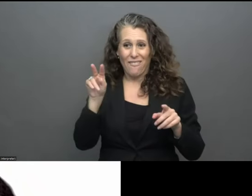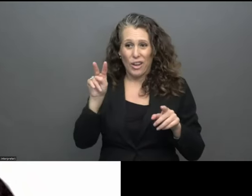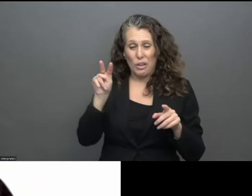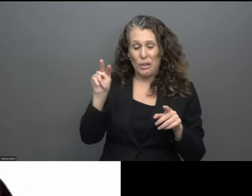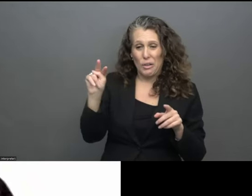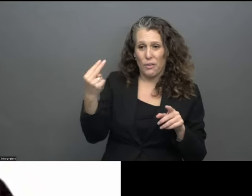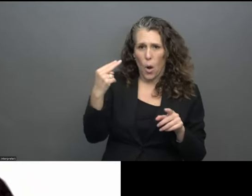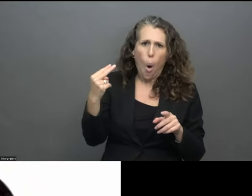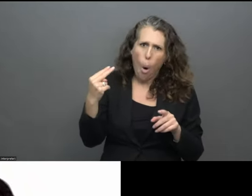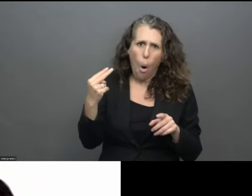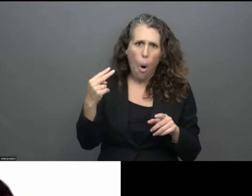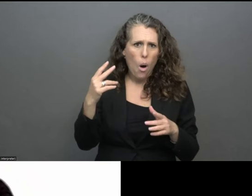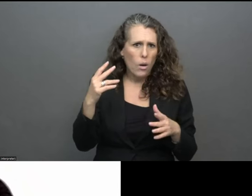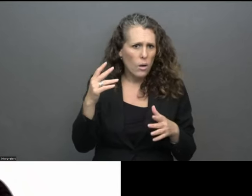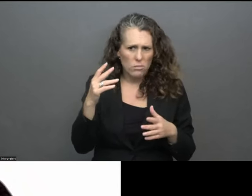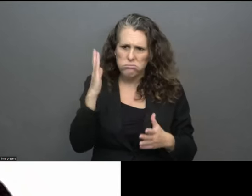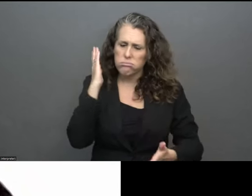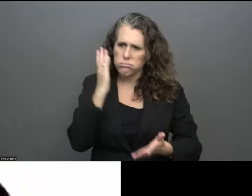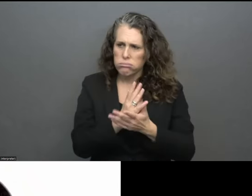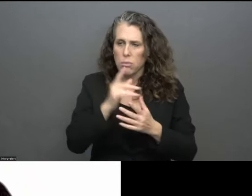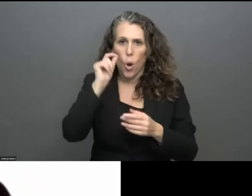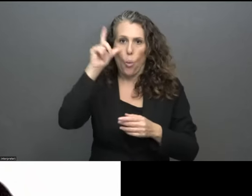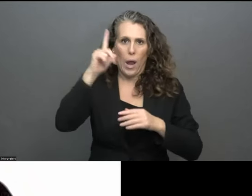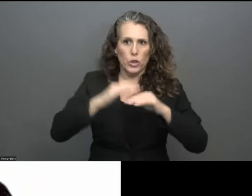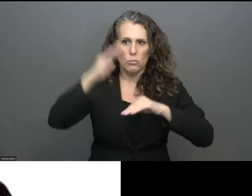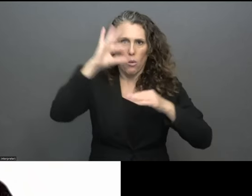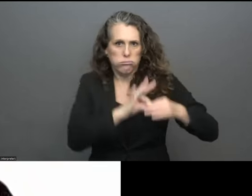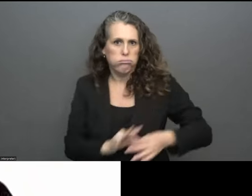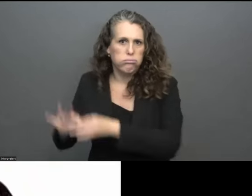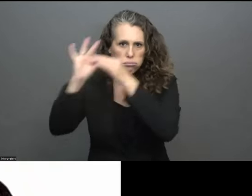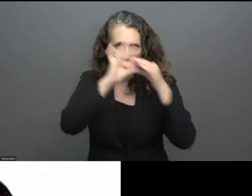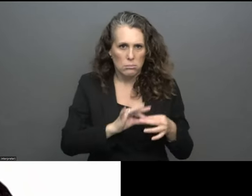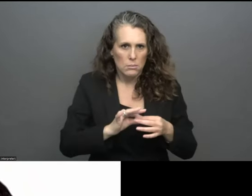us closer, from an awareness perspective, 11:03:39 but I'm looking at and I speak about